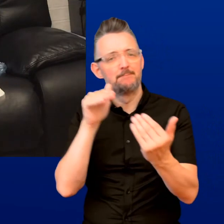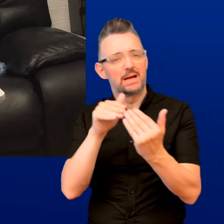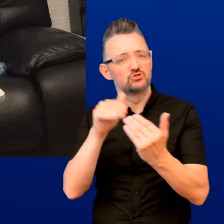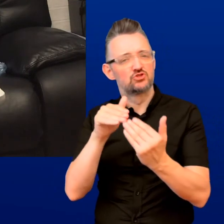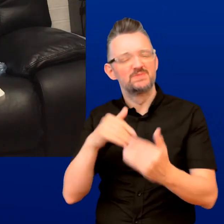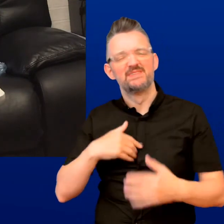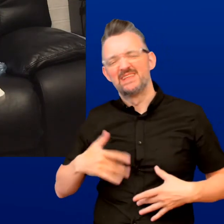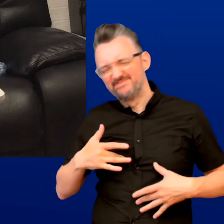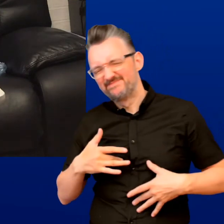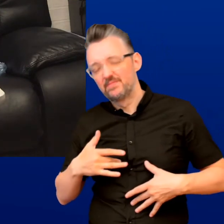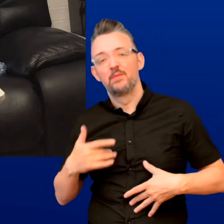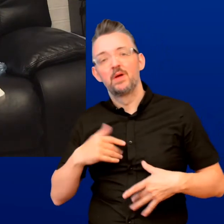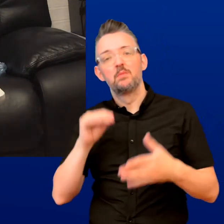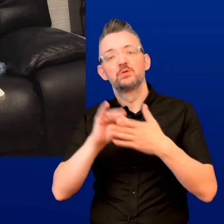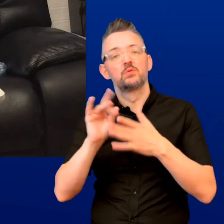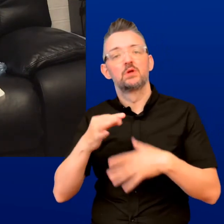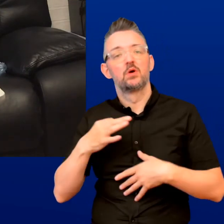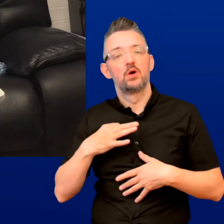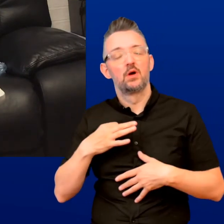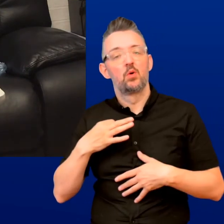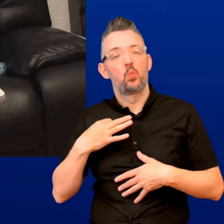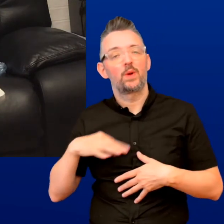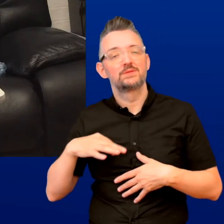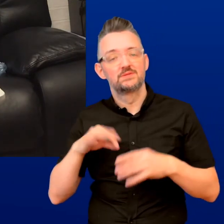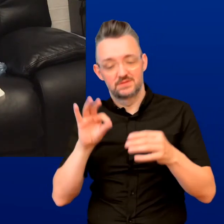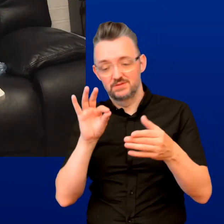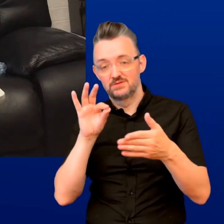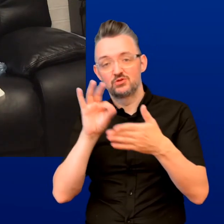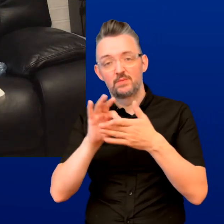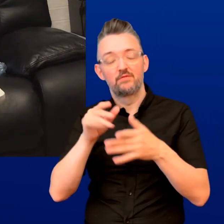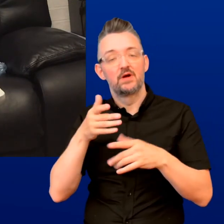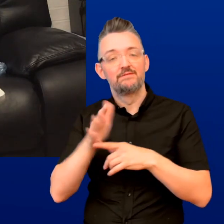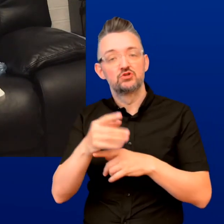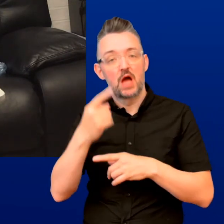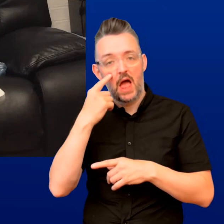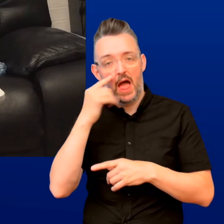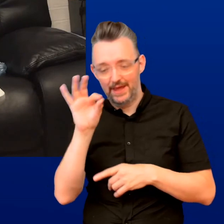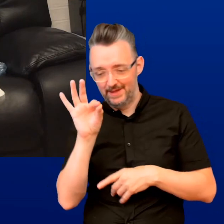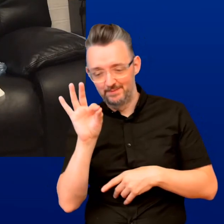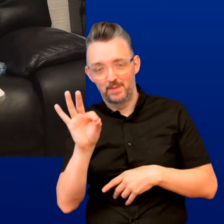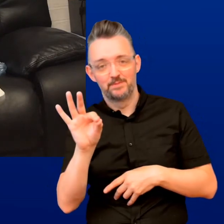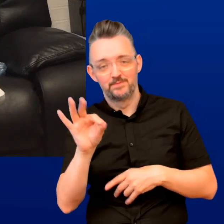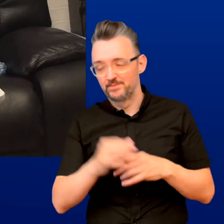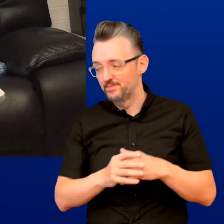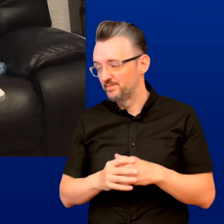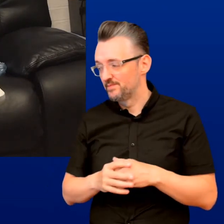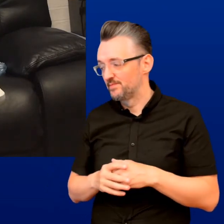so, I put a little white gem in for the fish's eye. The fish motif